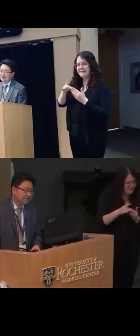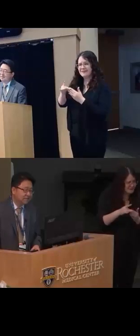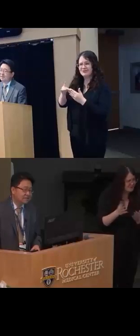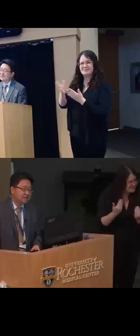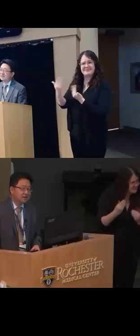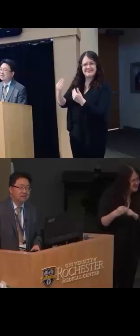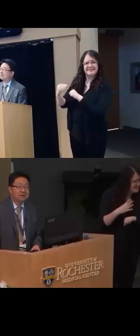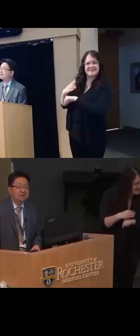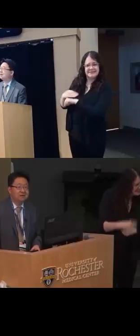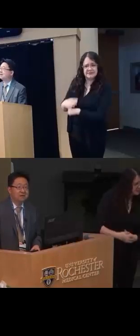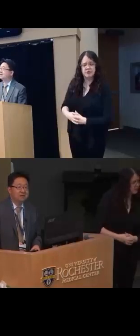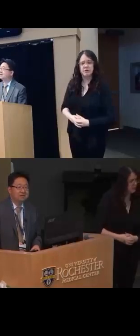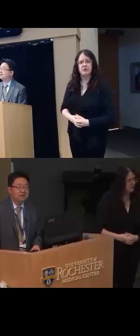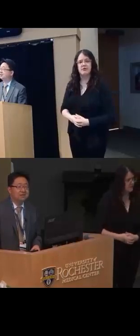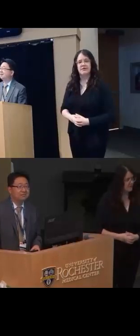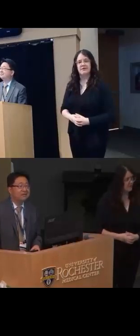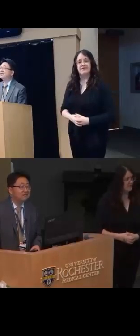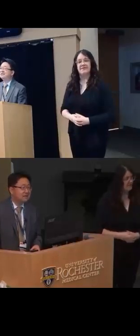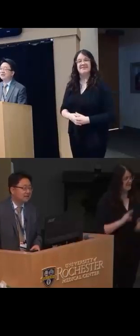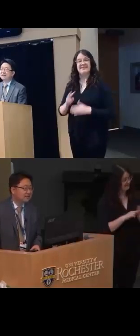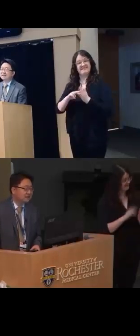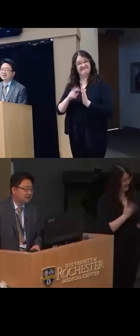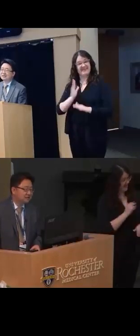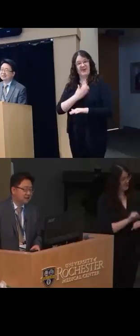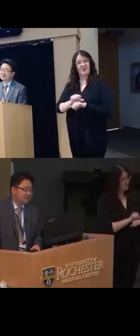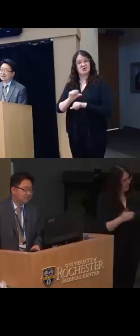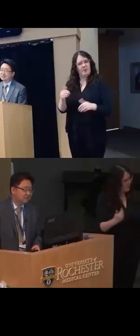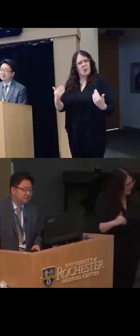that makes our job really challenging trying to